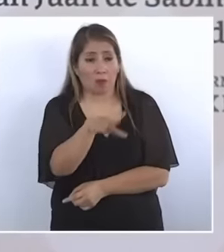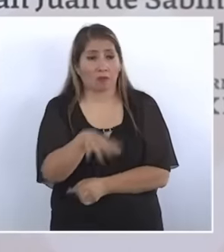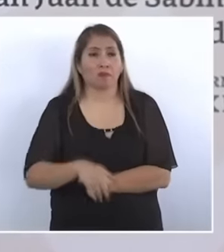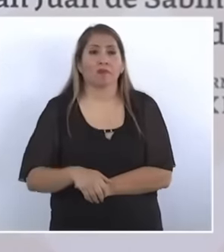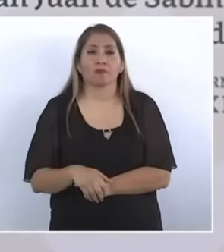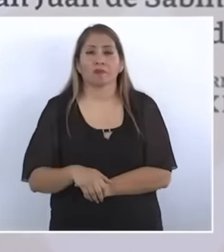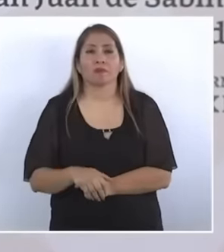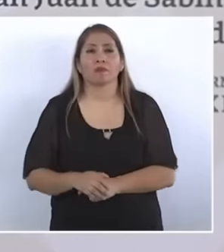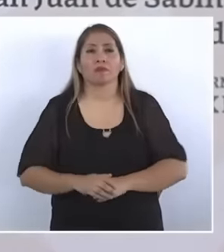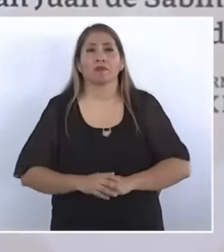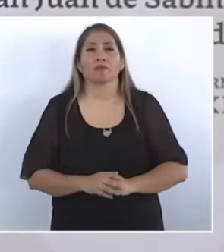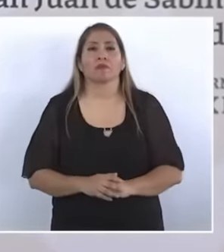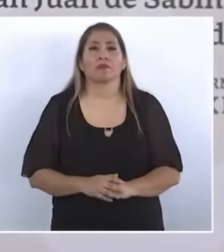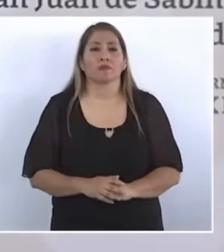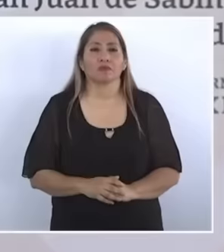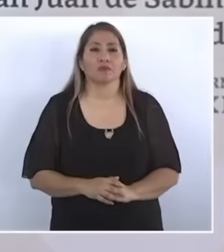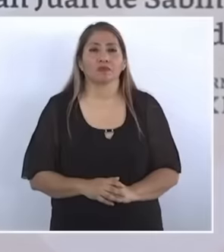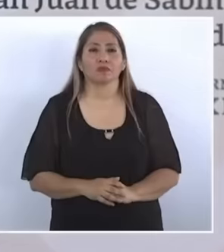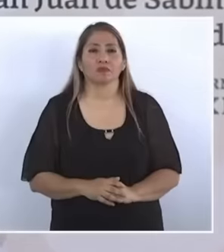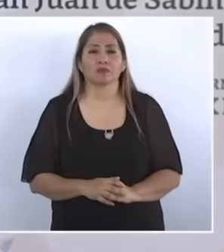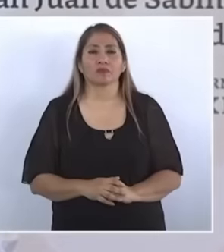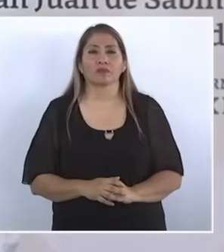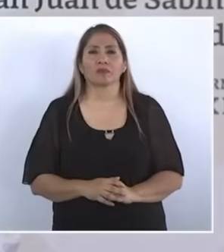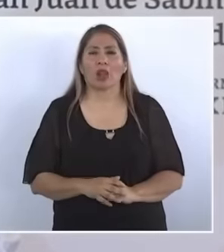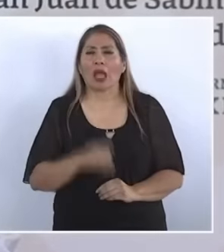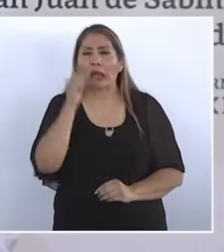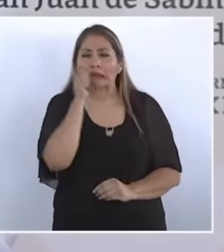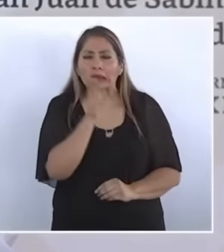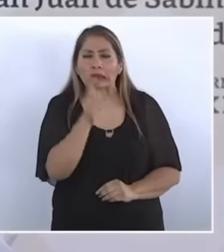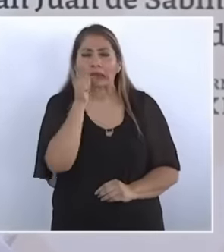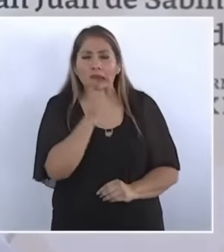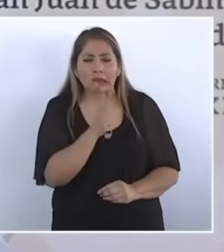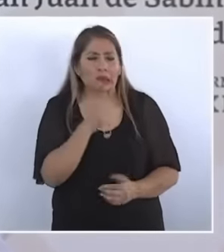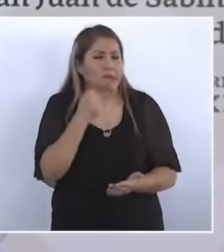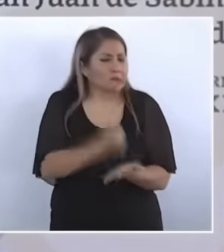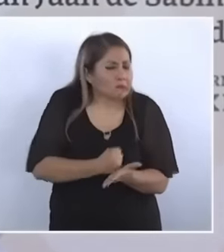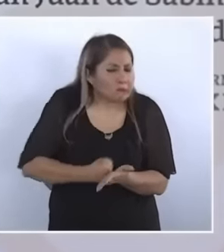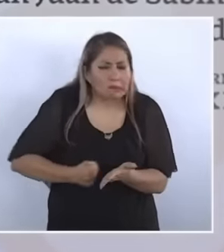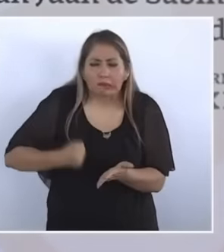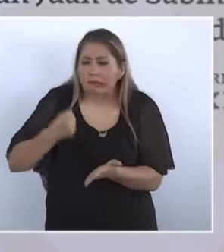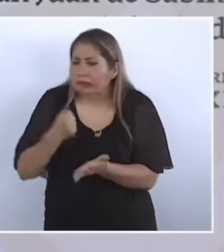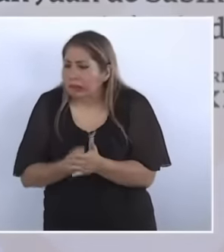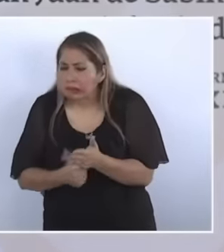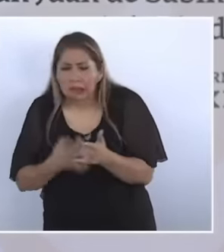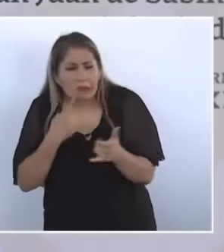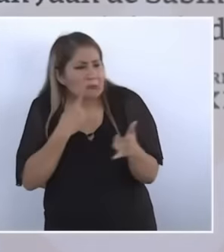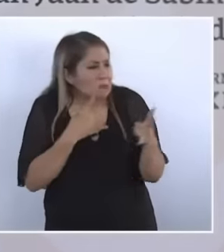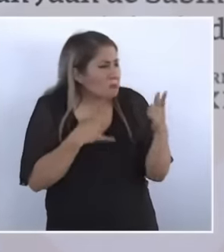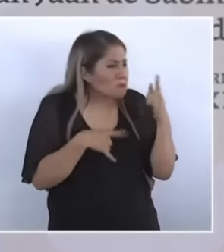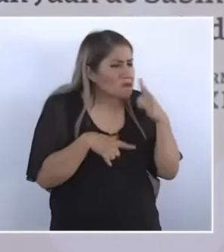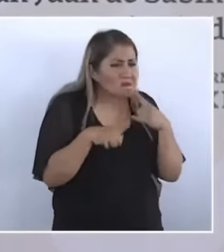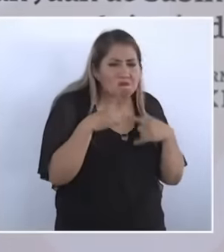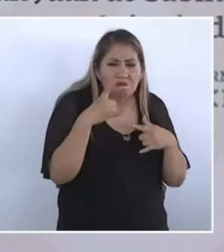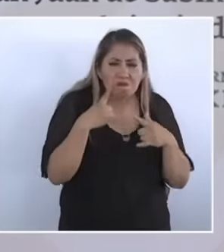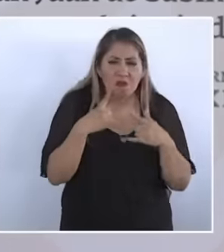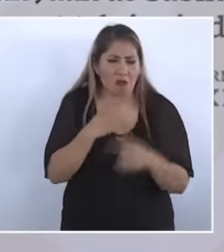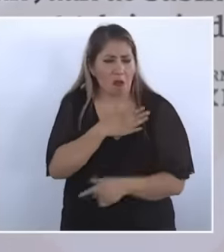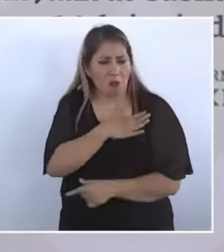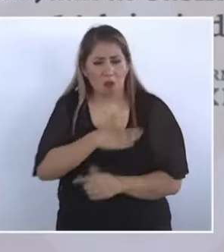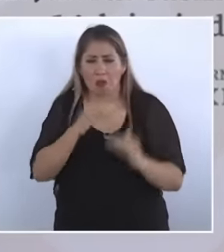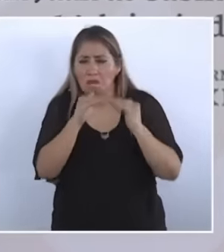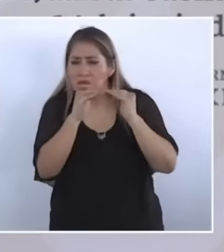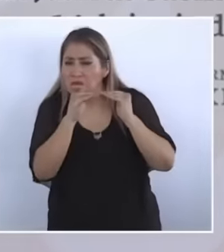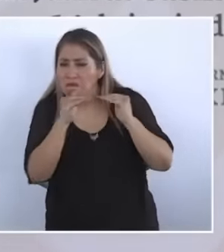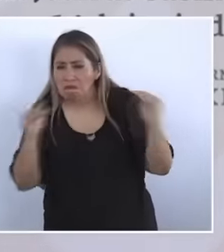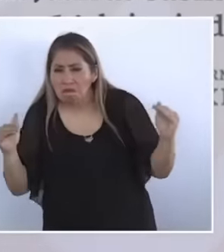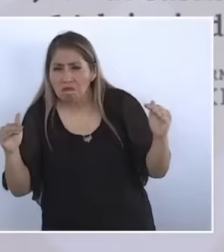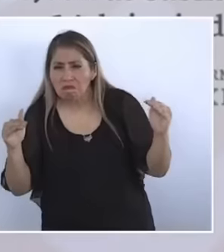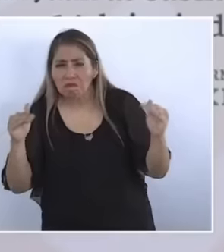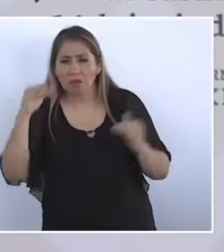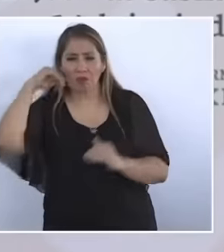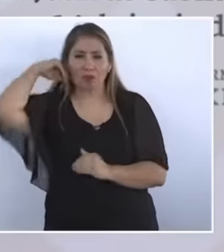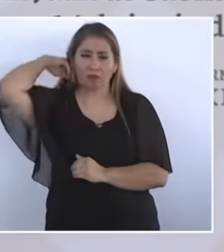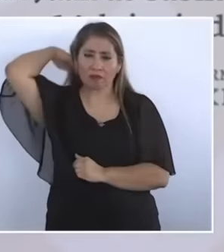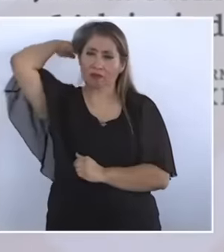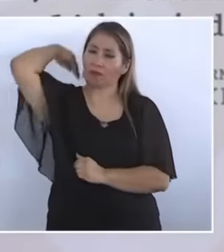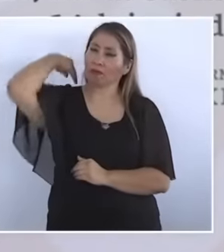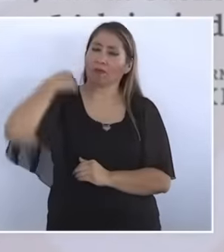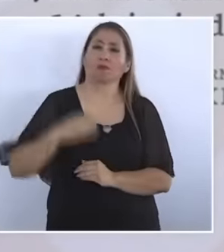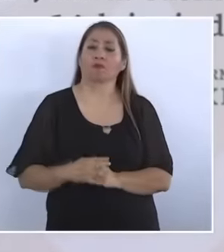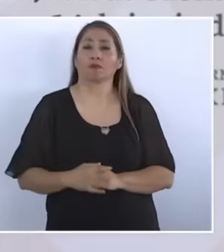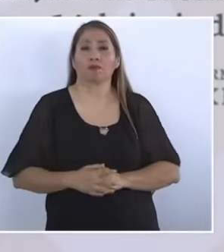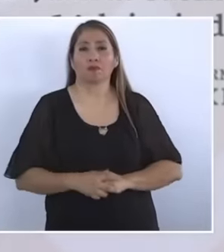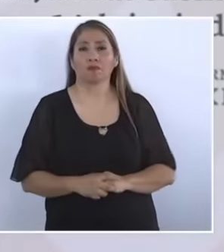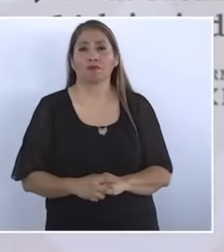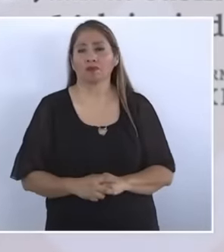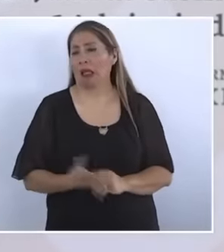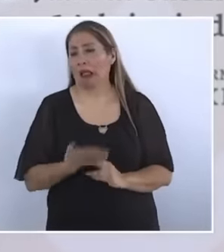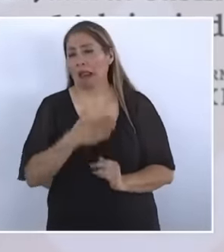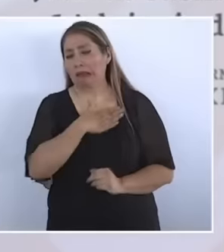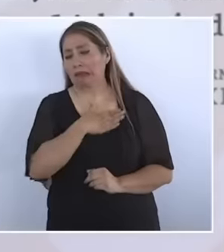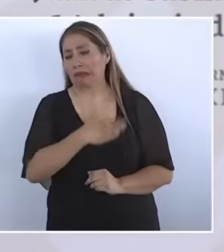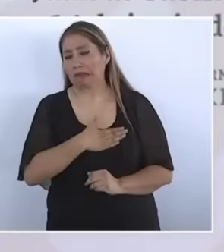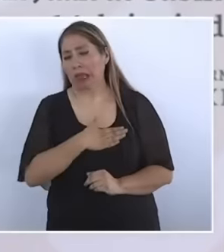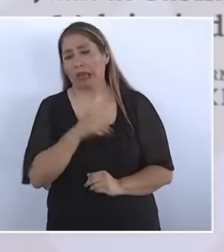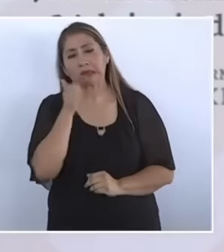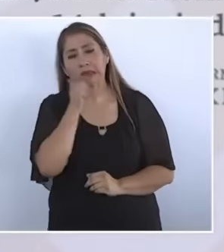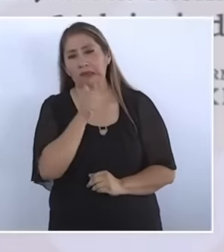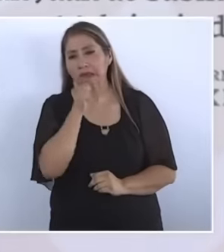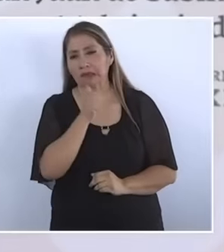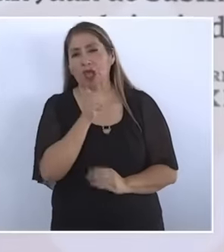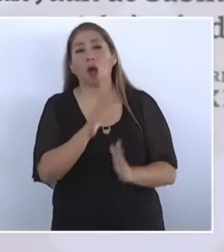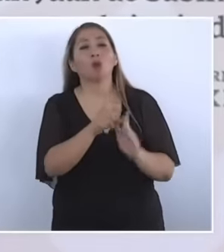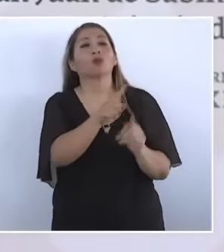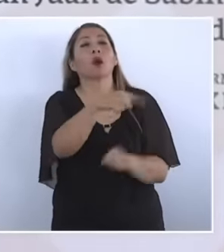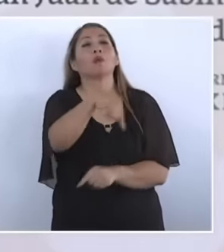Ros always fighting for justice that caravan of justice so I am very happy to be